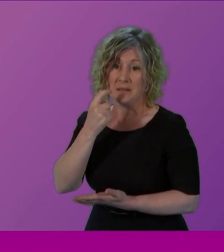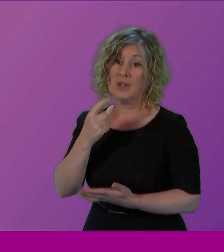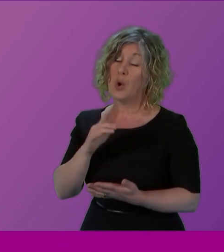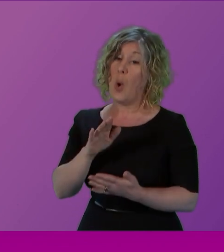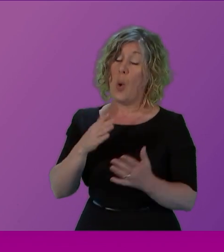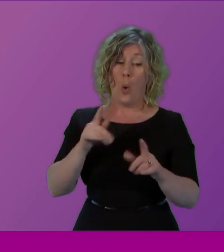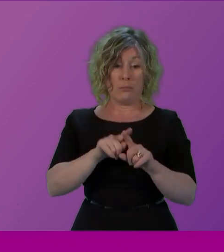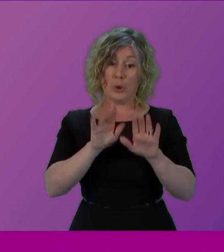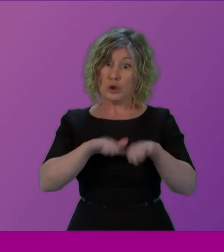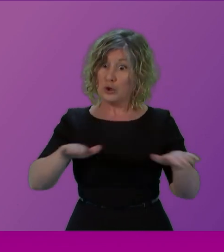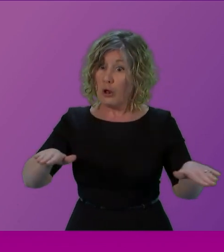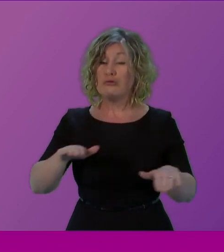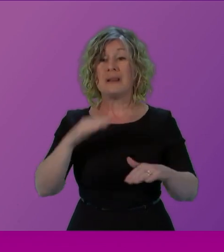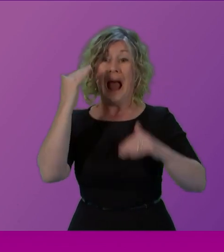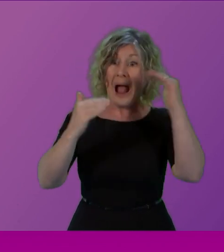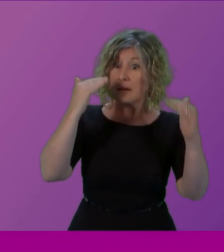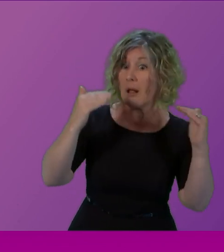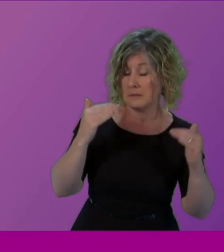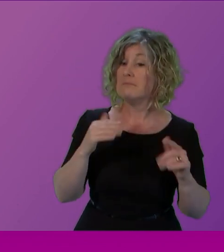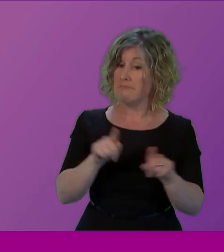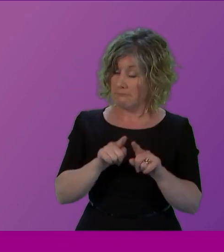in England have access to an NHS dentist.